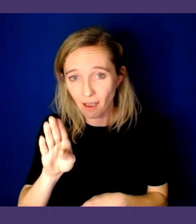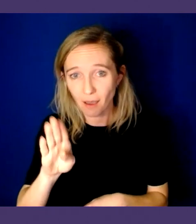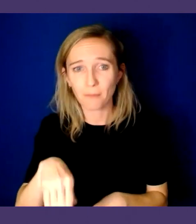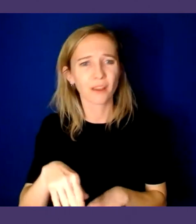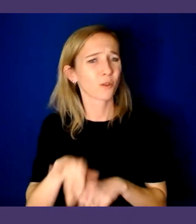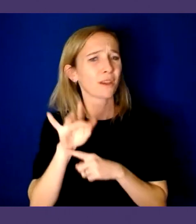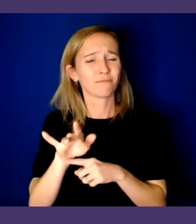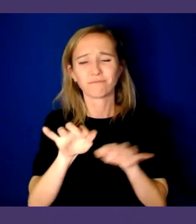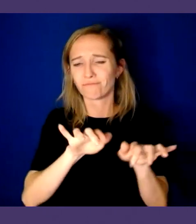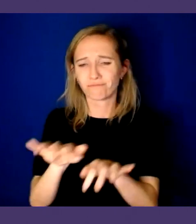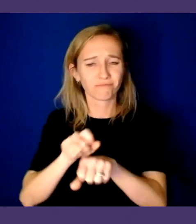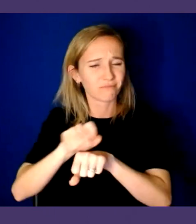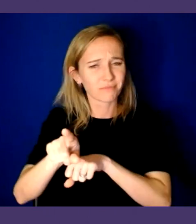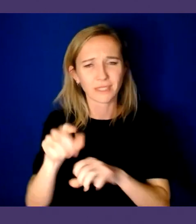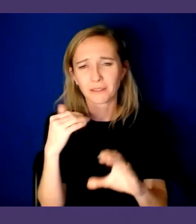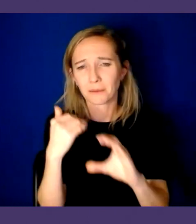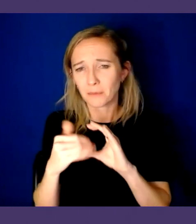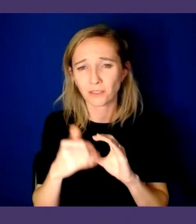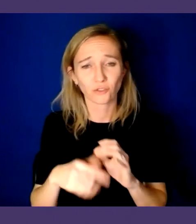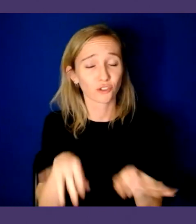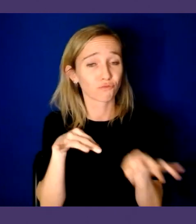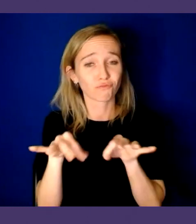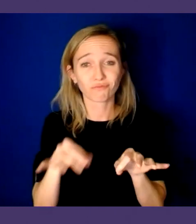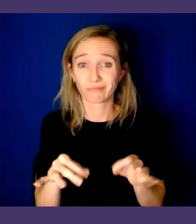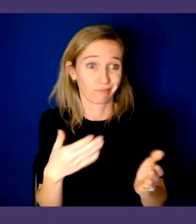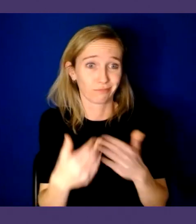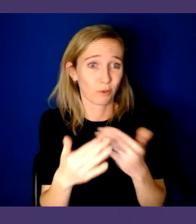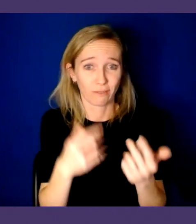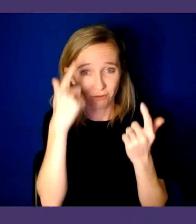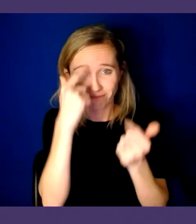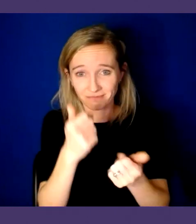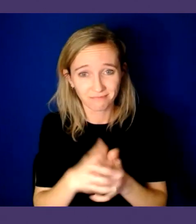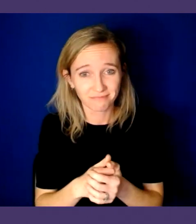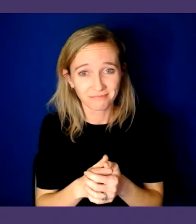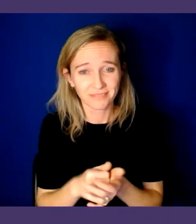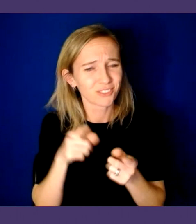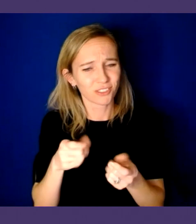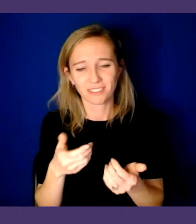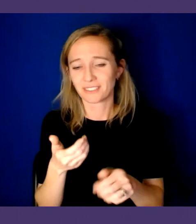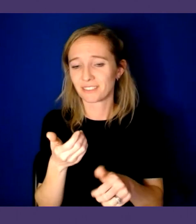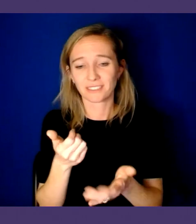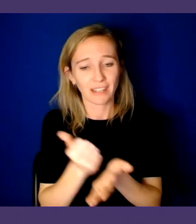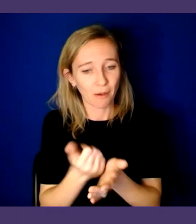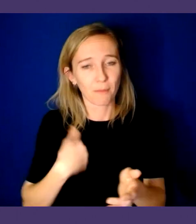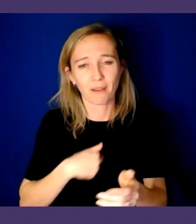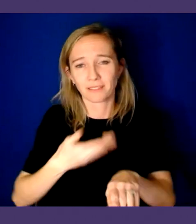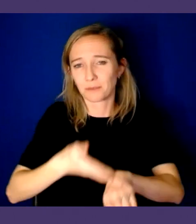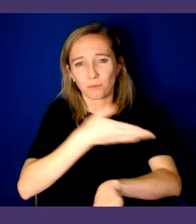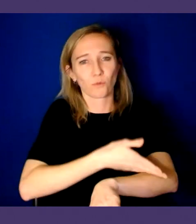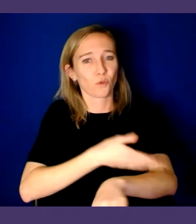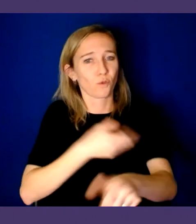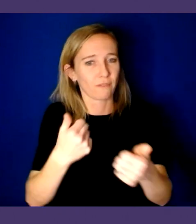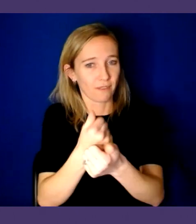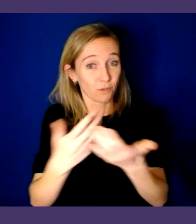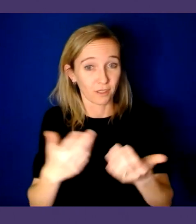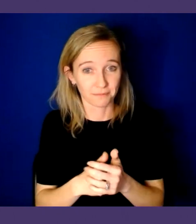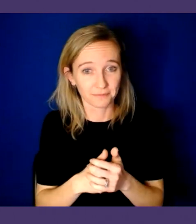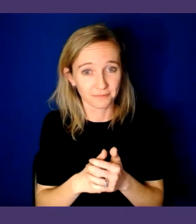saying whatever to help us improve everything. That's something we added a few years ago and we